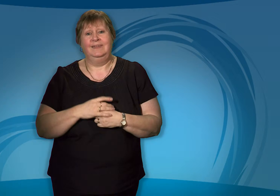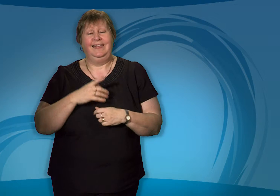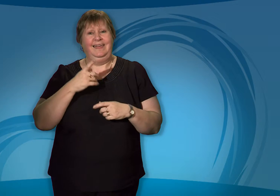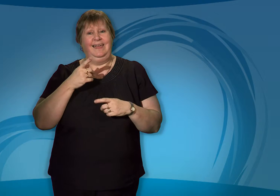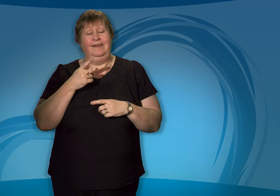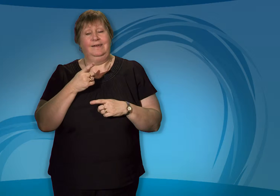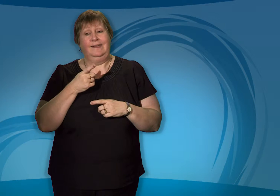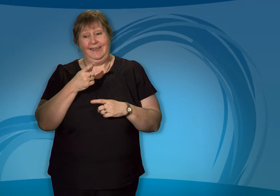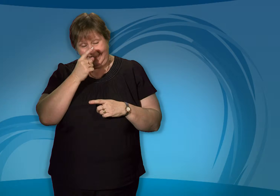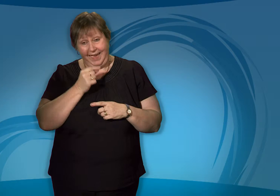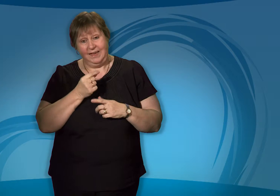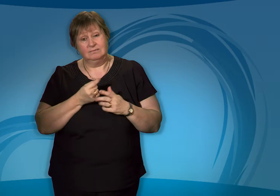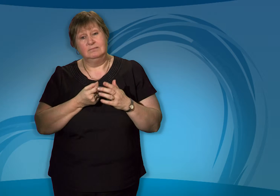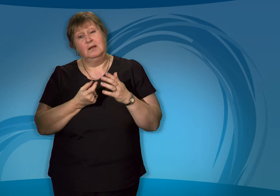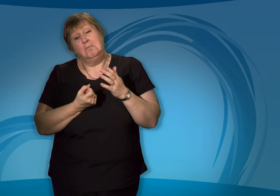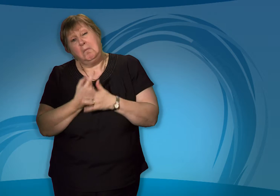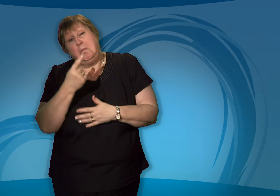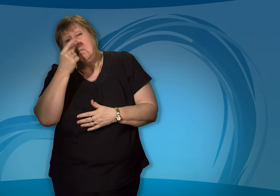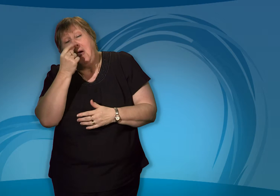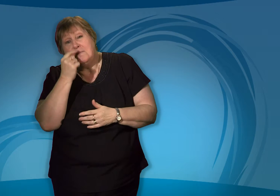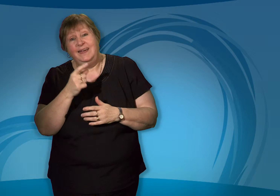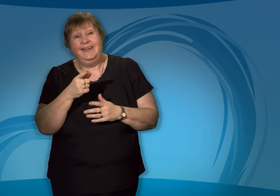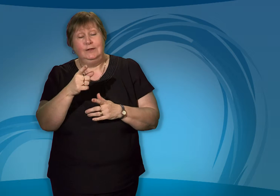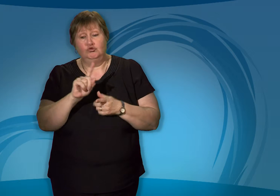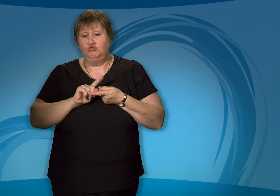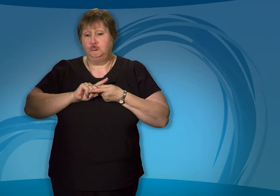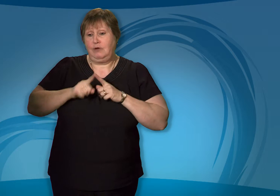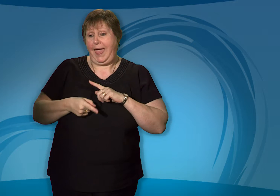The procedure can result in complications such as reactions